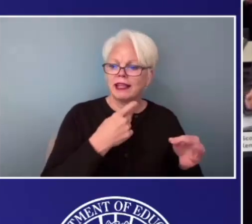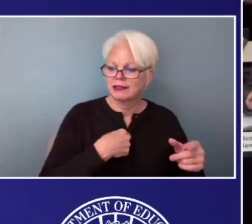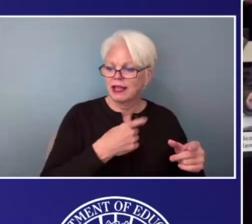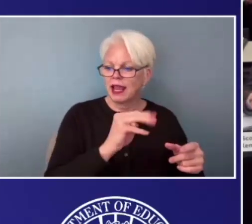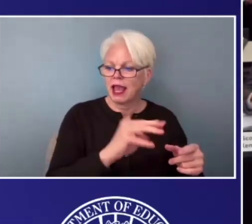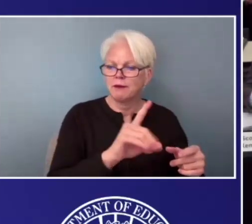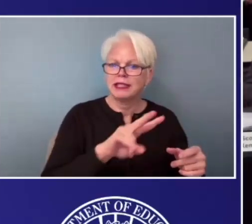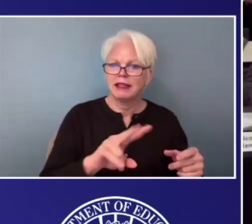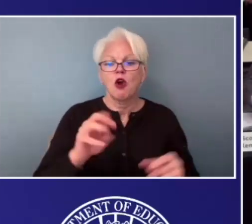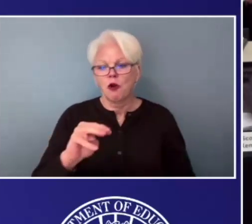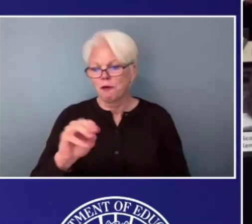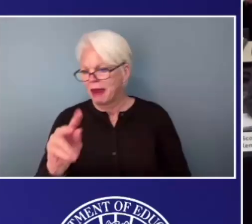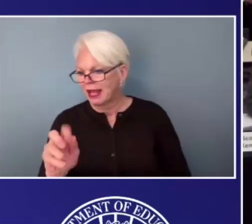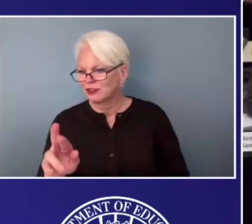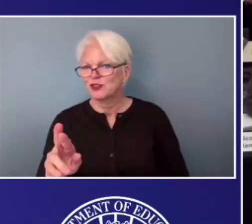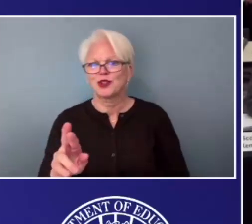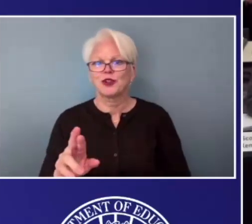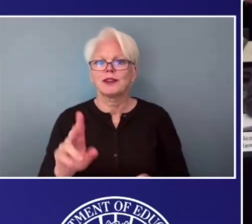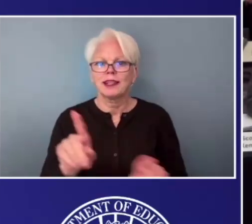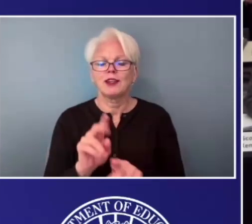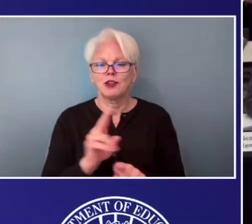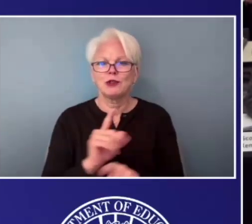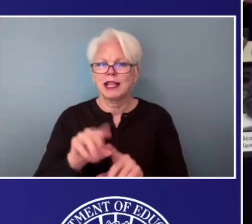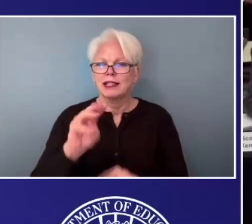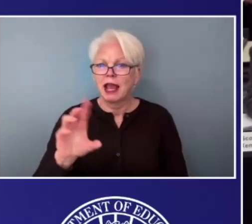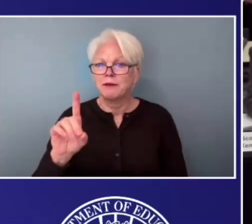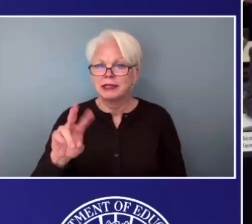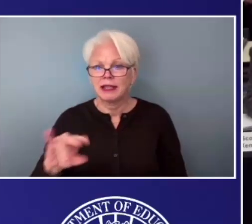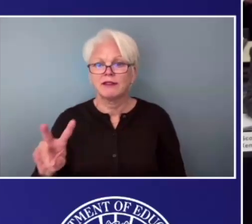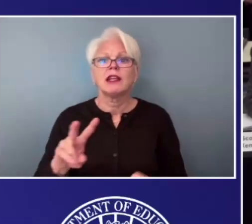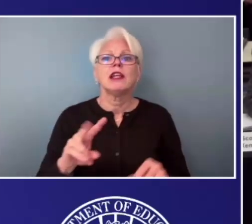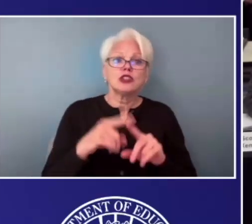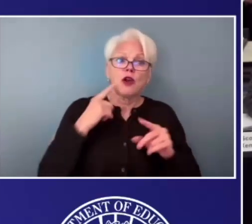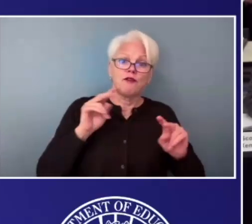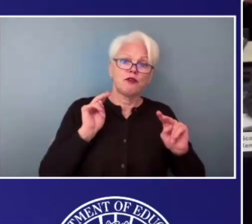M.Div., so I just want to clarify, is it, as far as the monitoring is concerned, as long as they're --